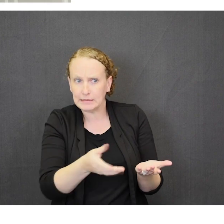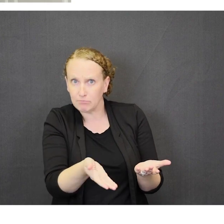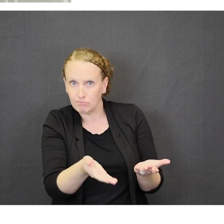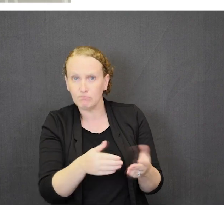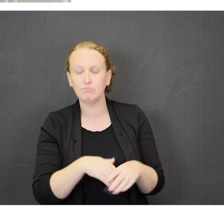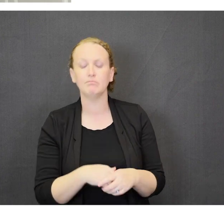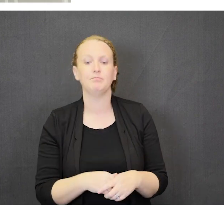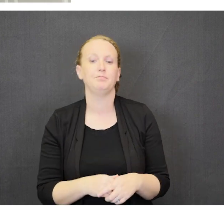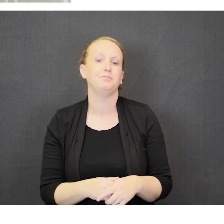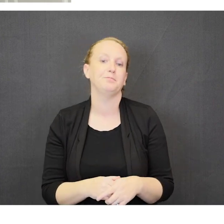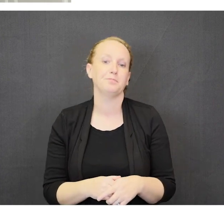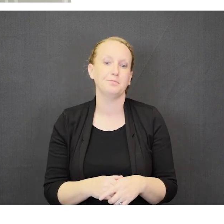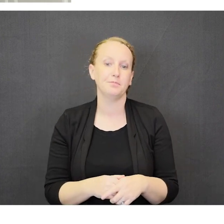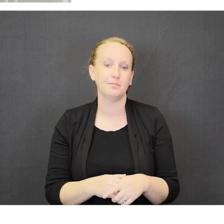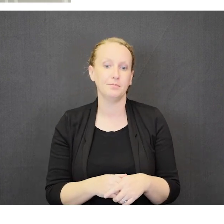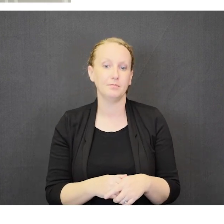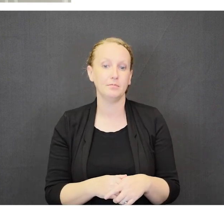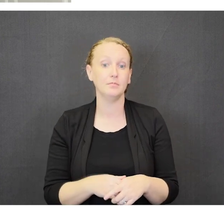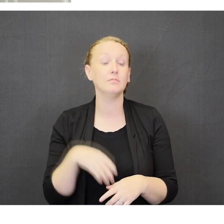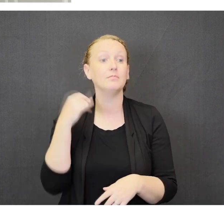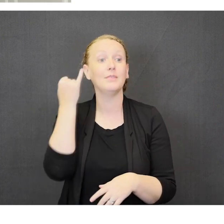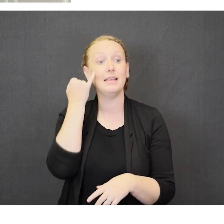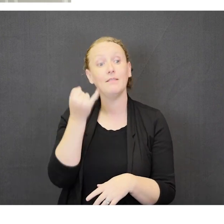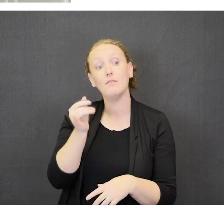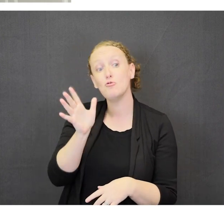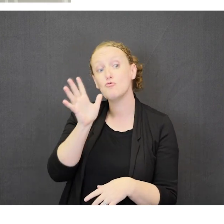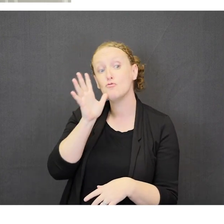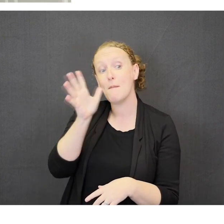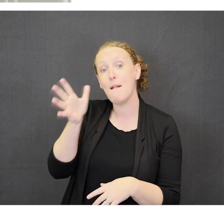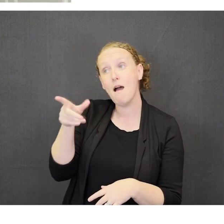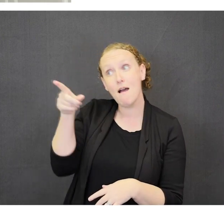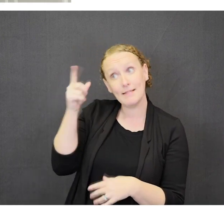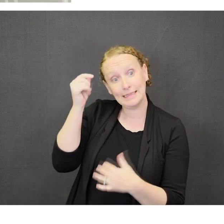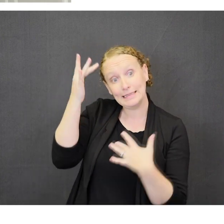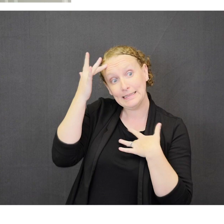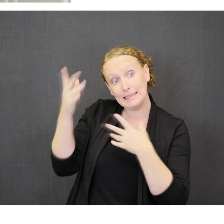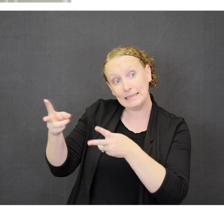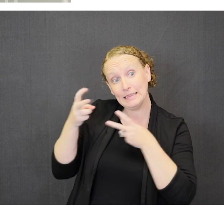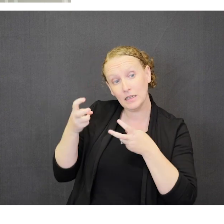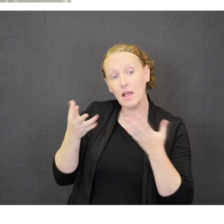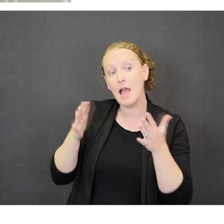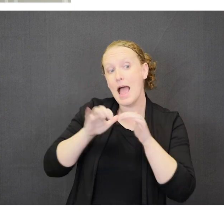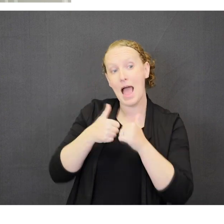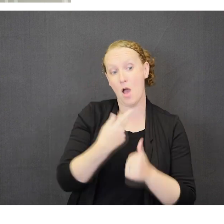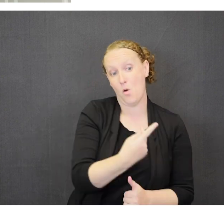child you know if if grandma gets sick here's what we're going to do here's how